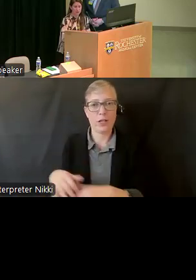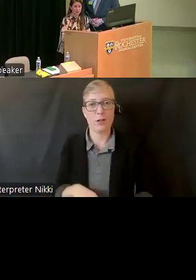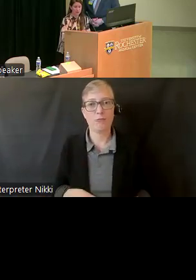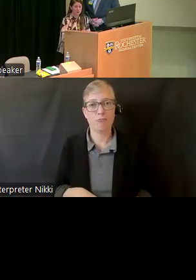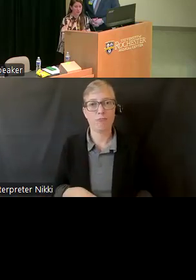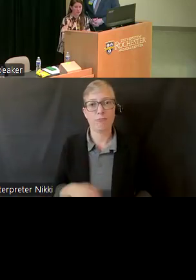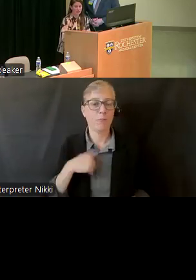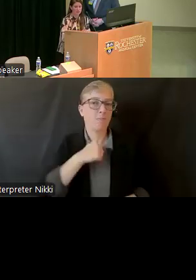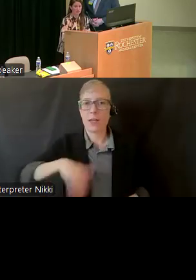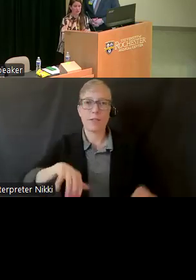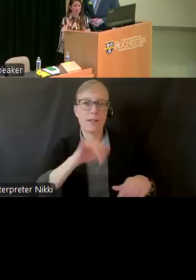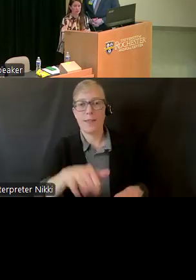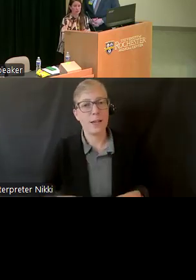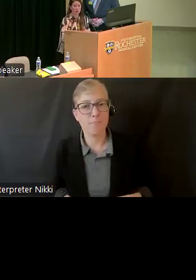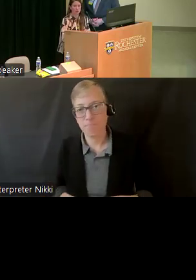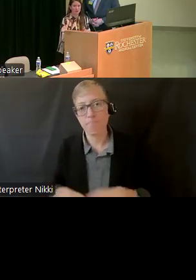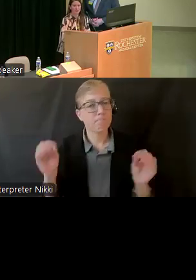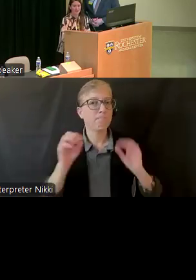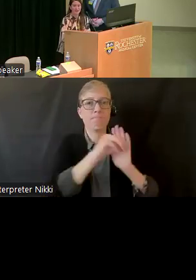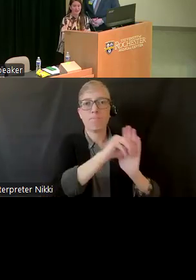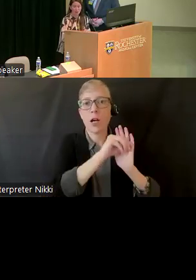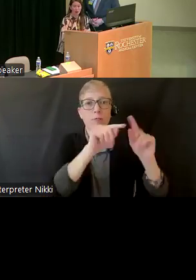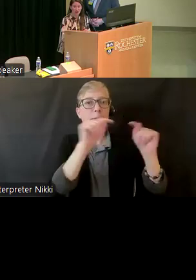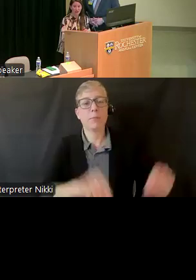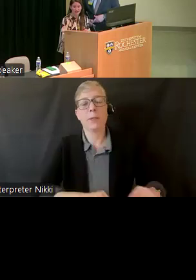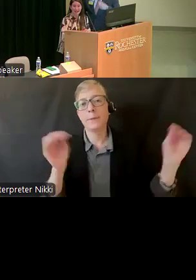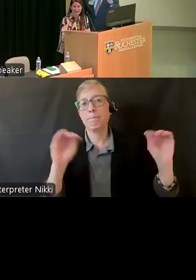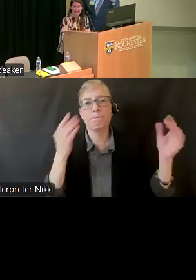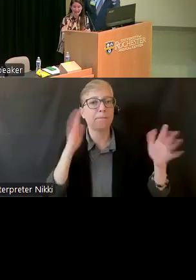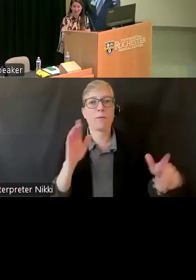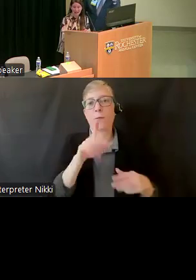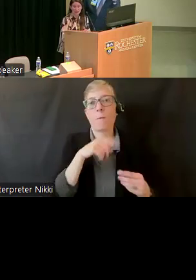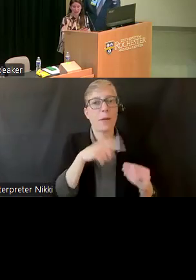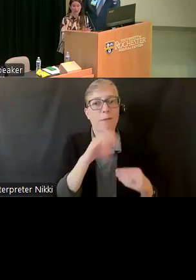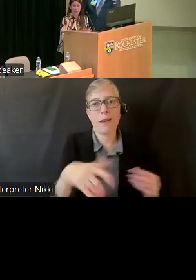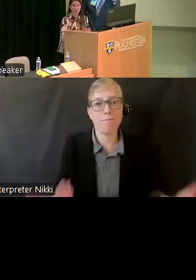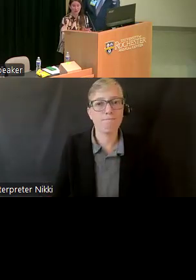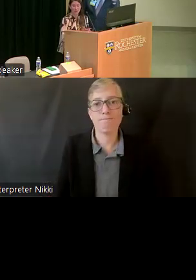about specific templates for you know different work settings and that can be something that we're